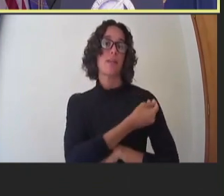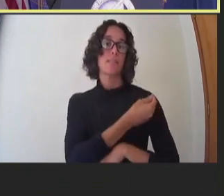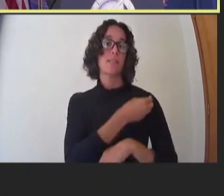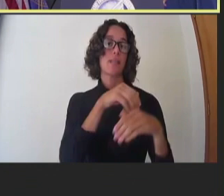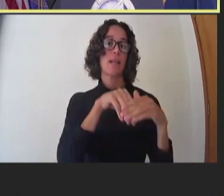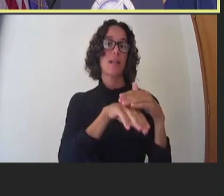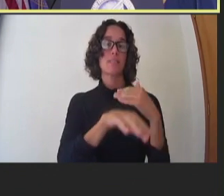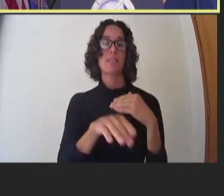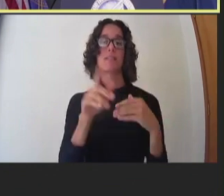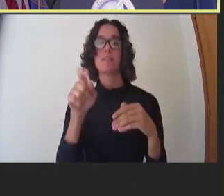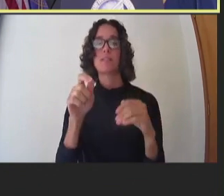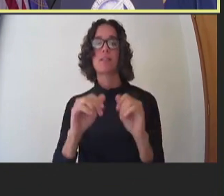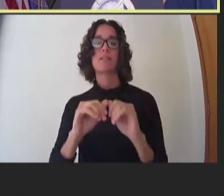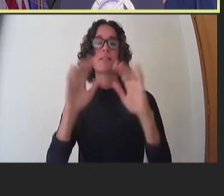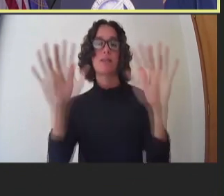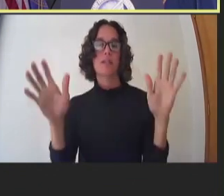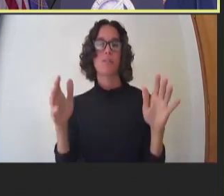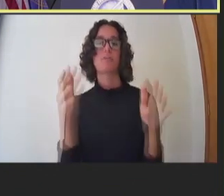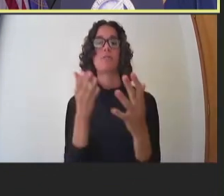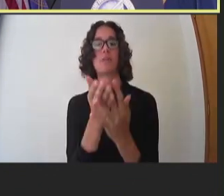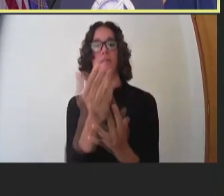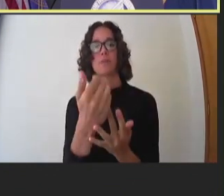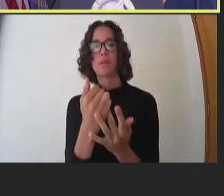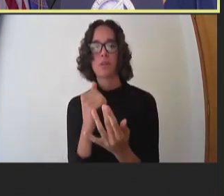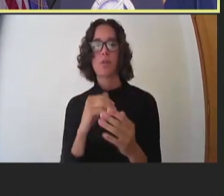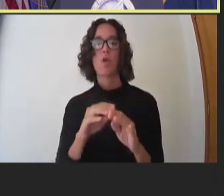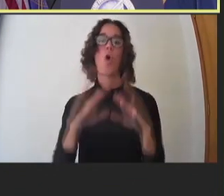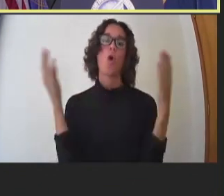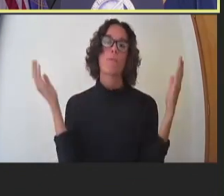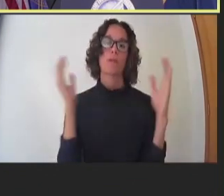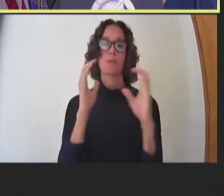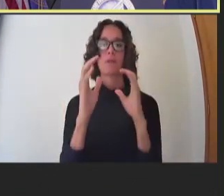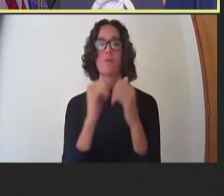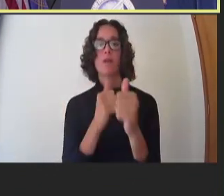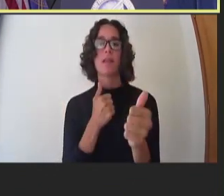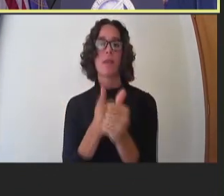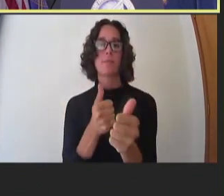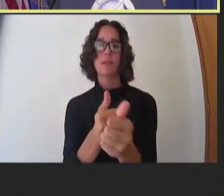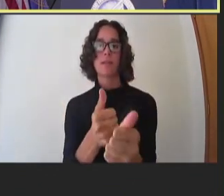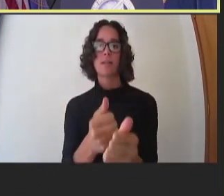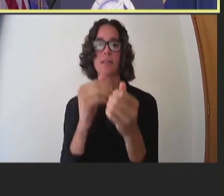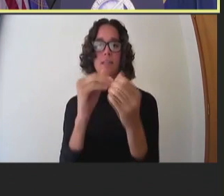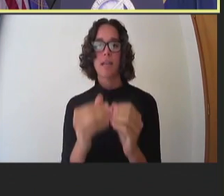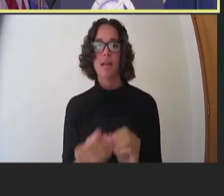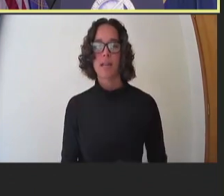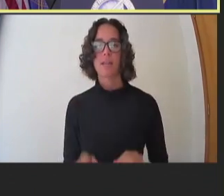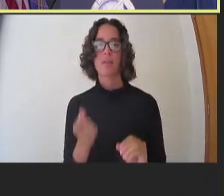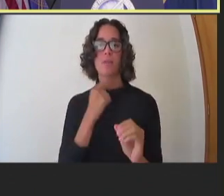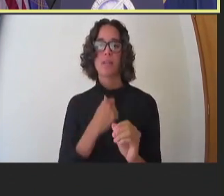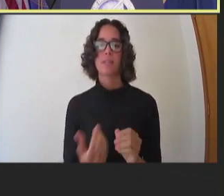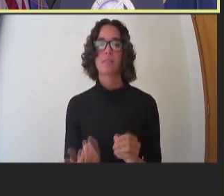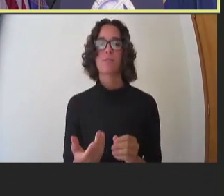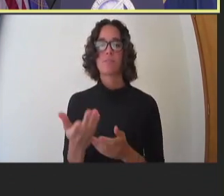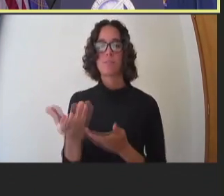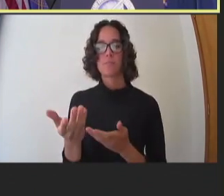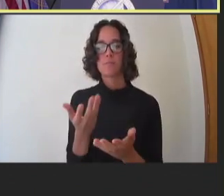and open communication with updated data, and we need to engage our trusted messengers. The brief